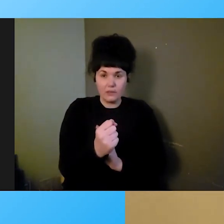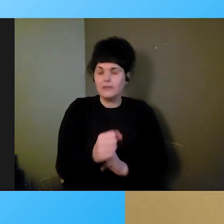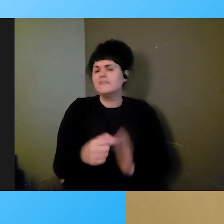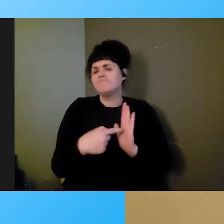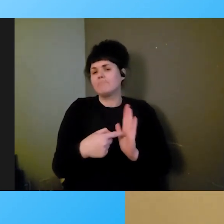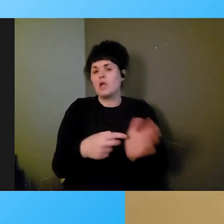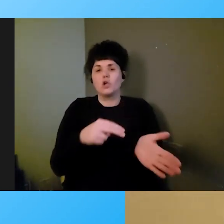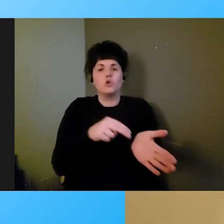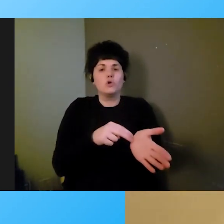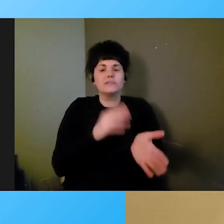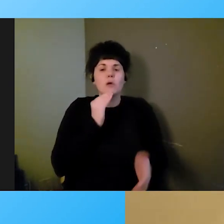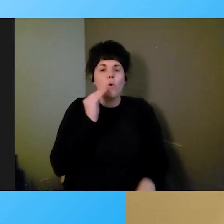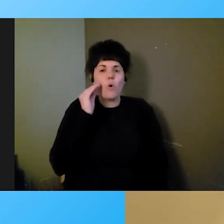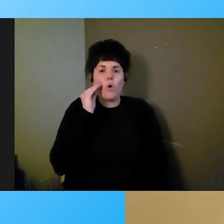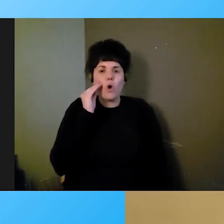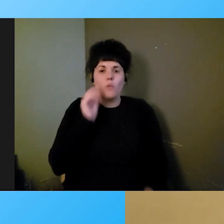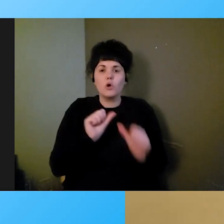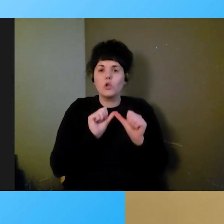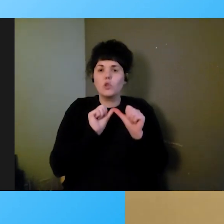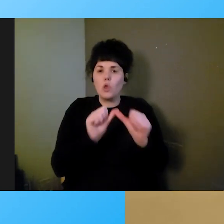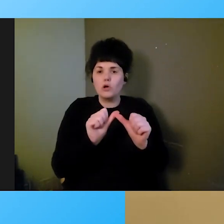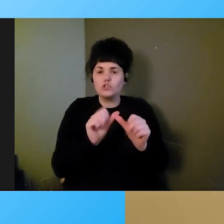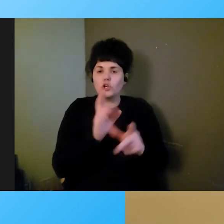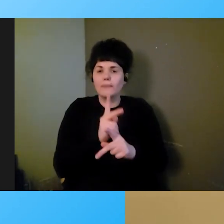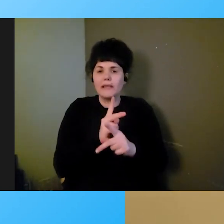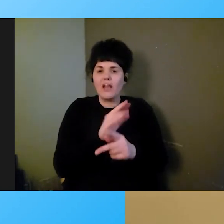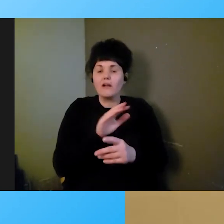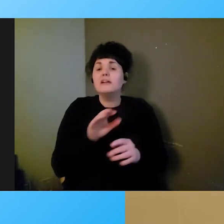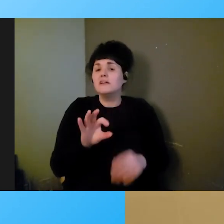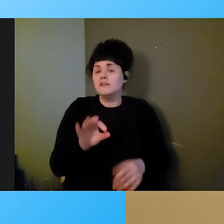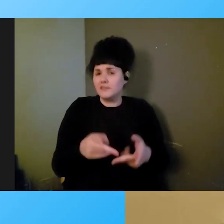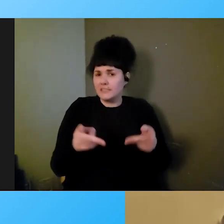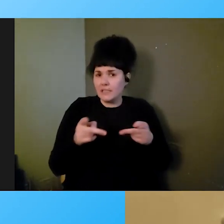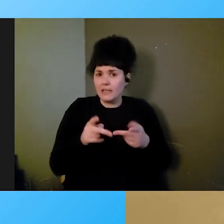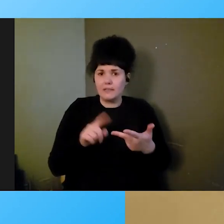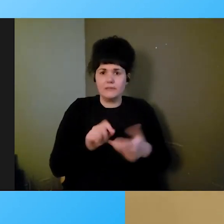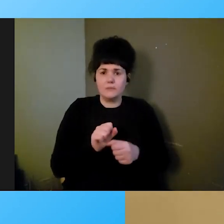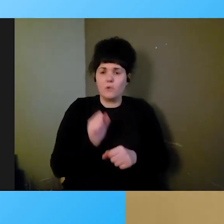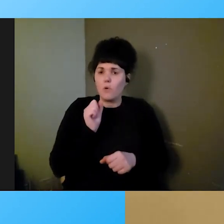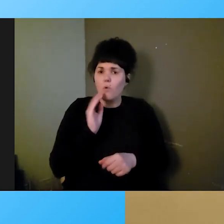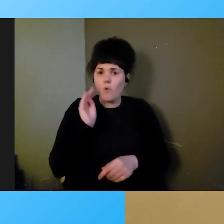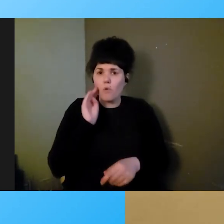homes, long-term care facilities, group homes,